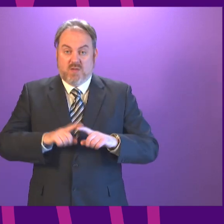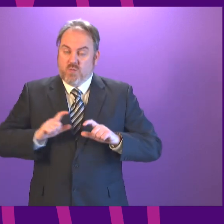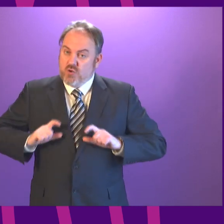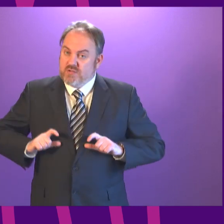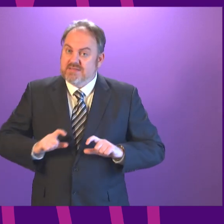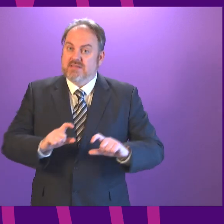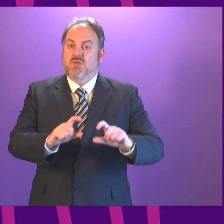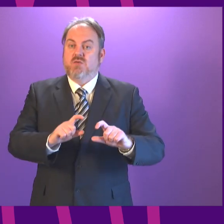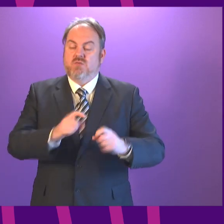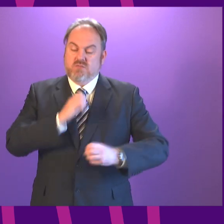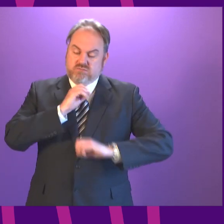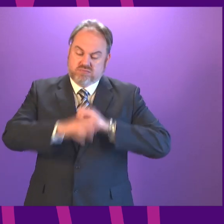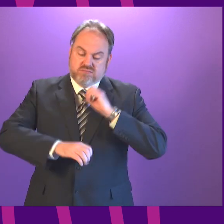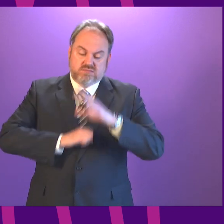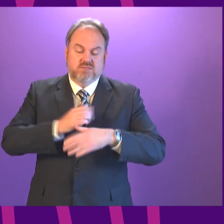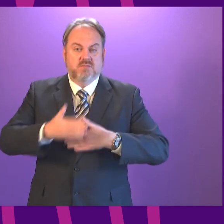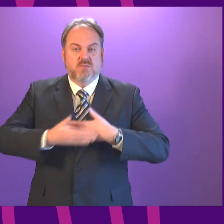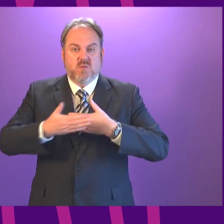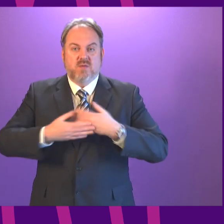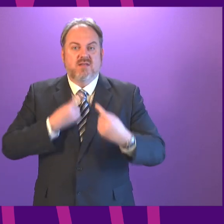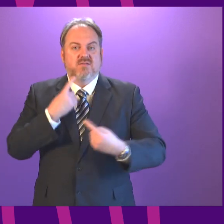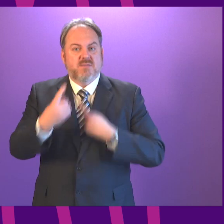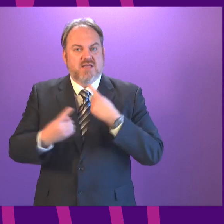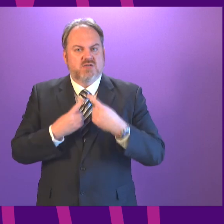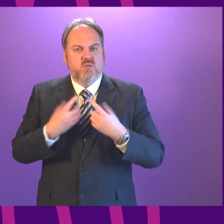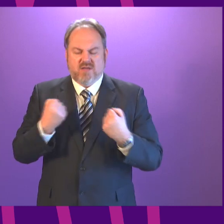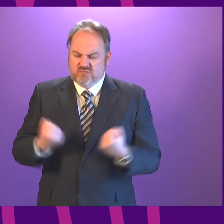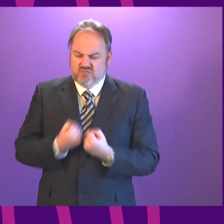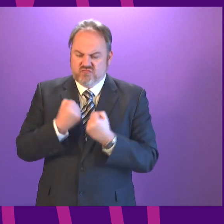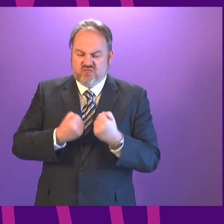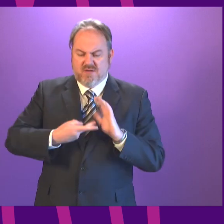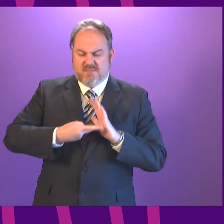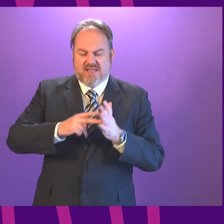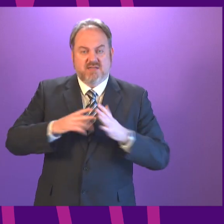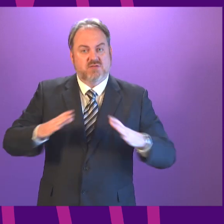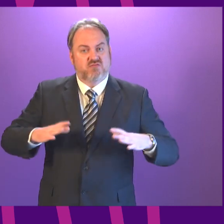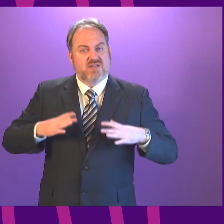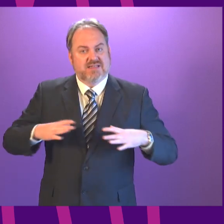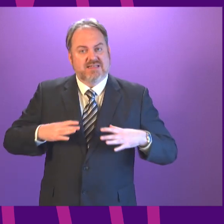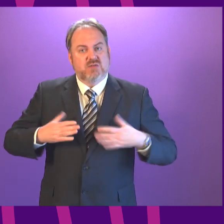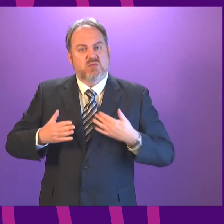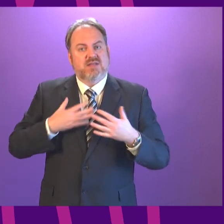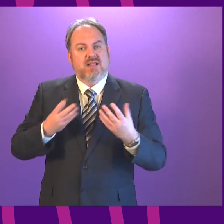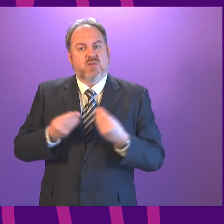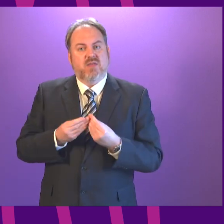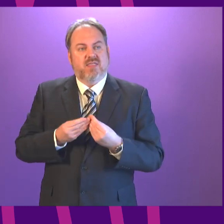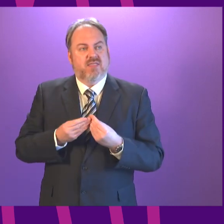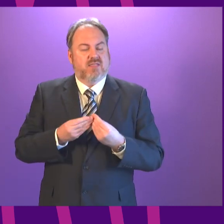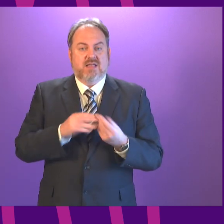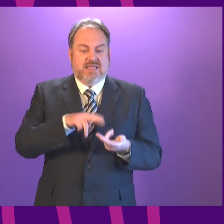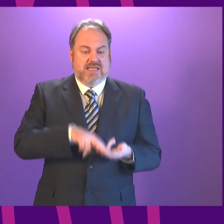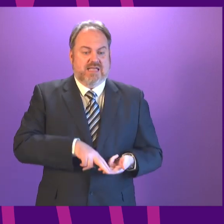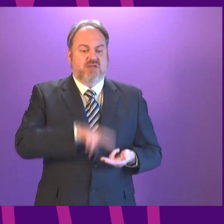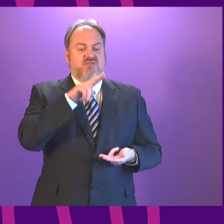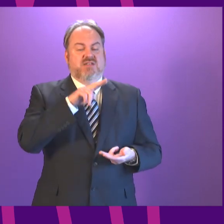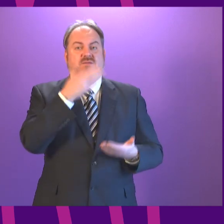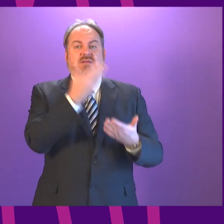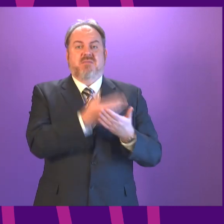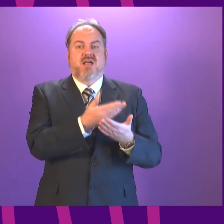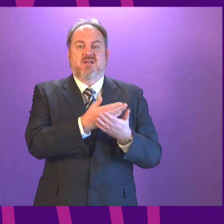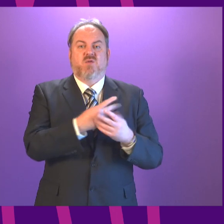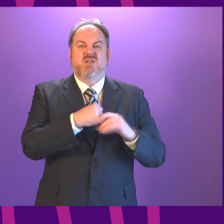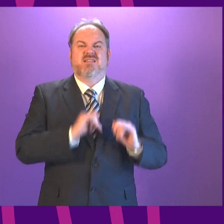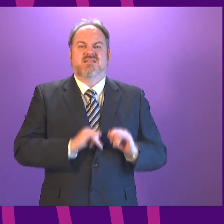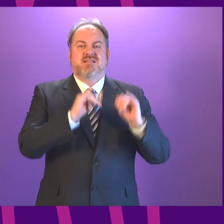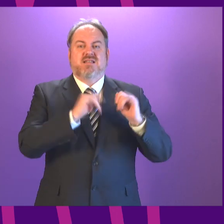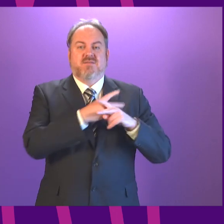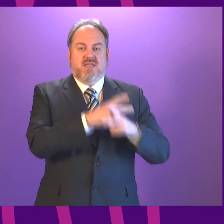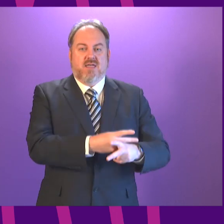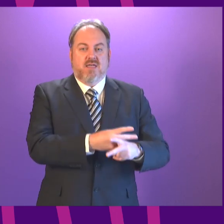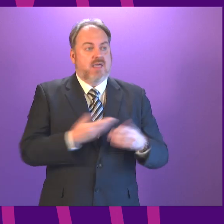We have in place very robust plans for escalation in intensive care. Right now, there is, of